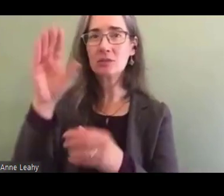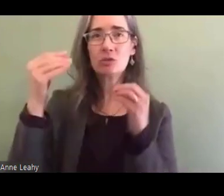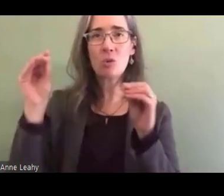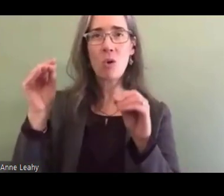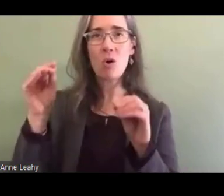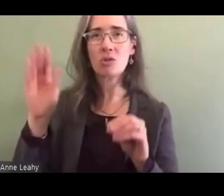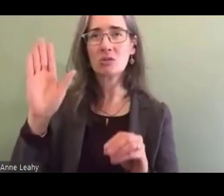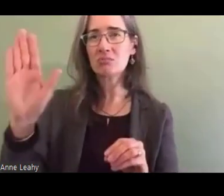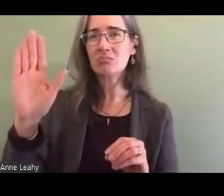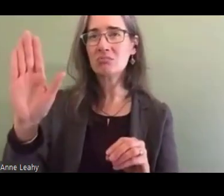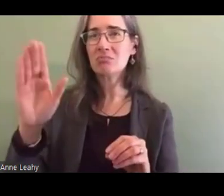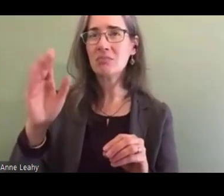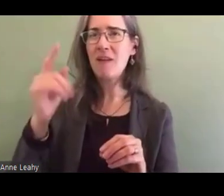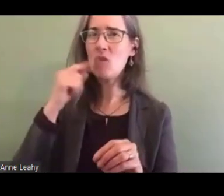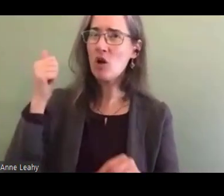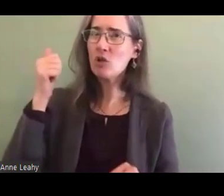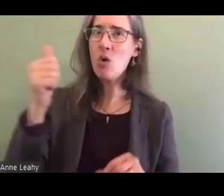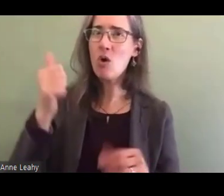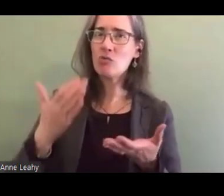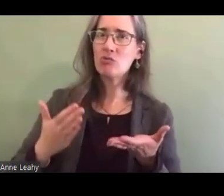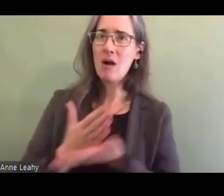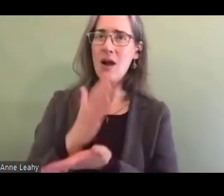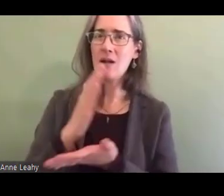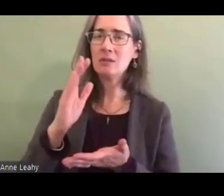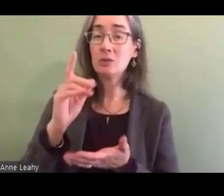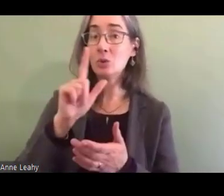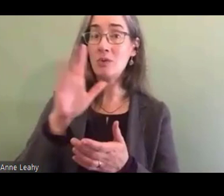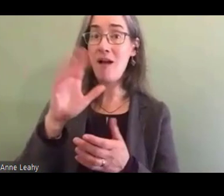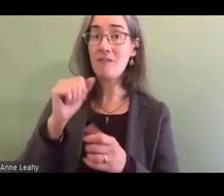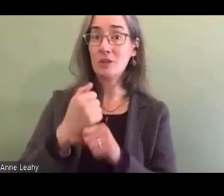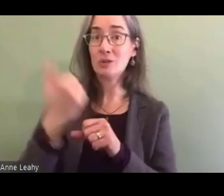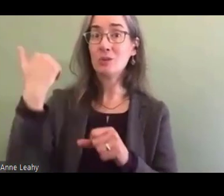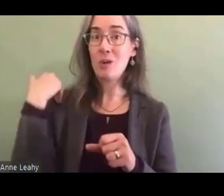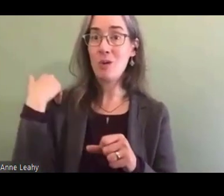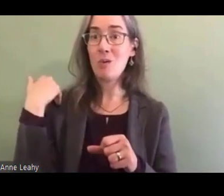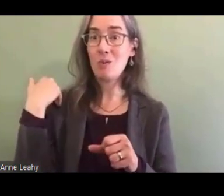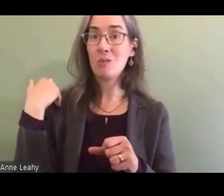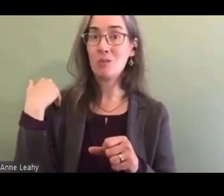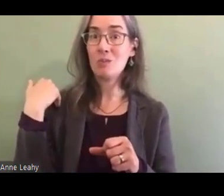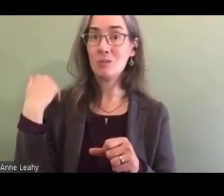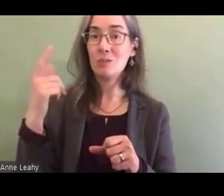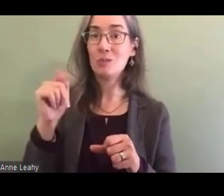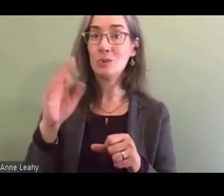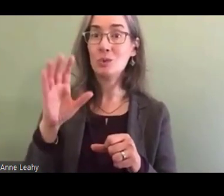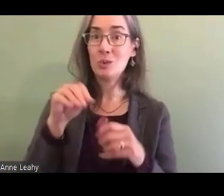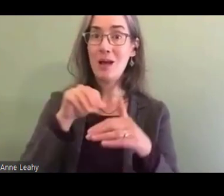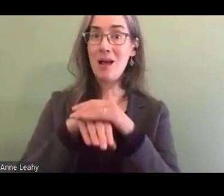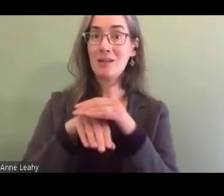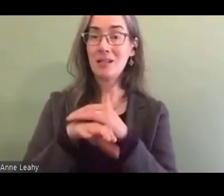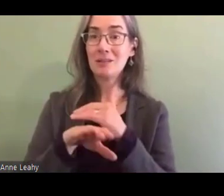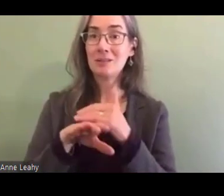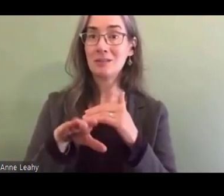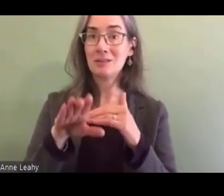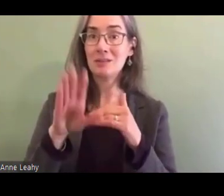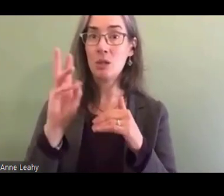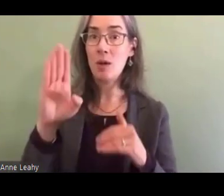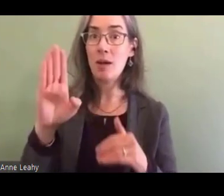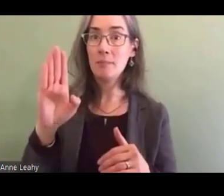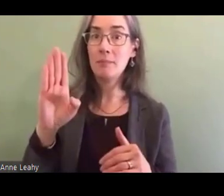for your right 25 years ago to access the web.